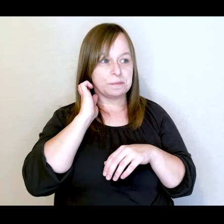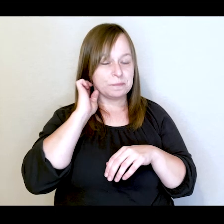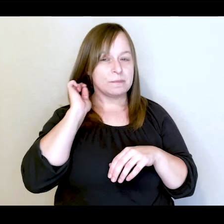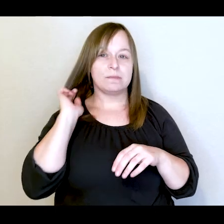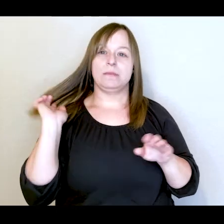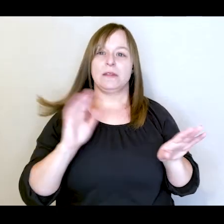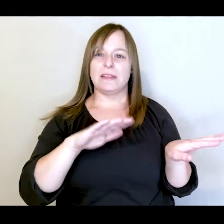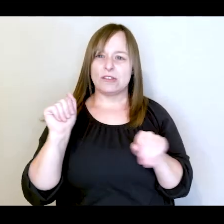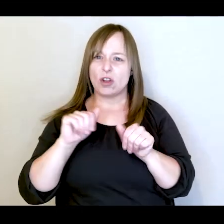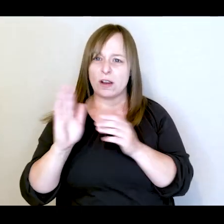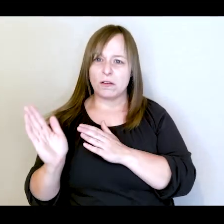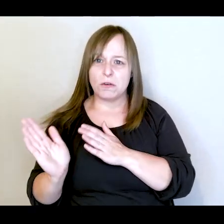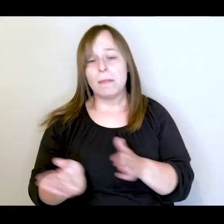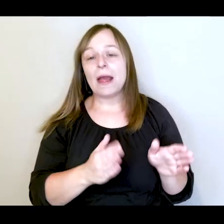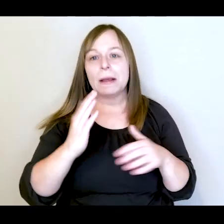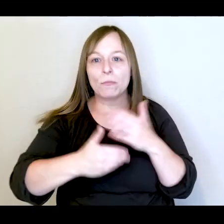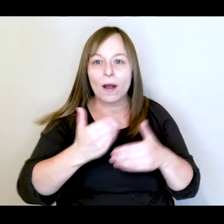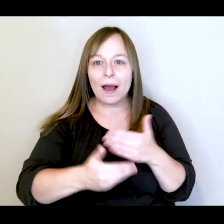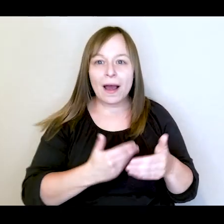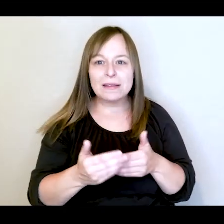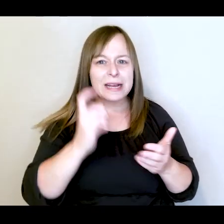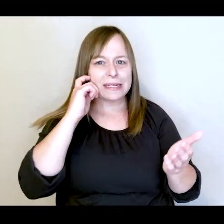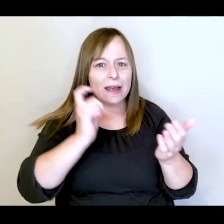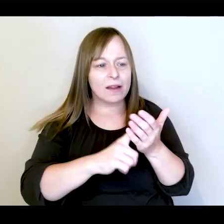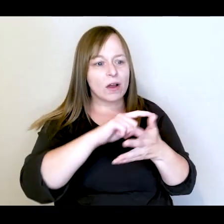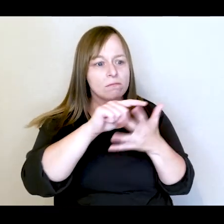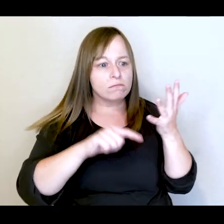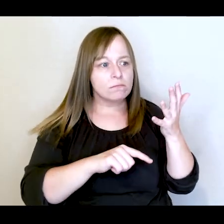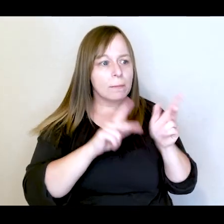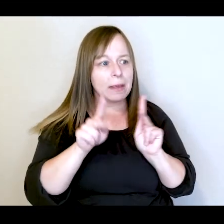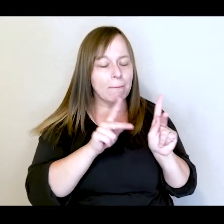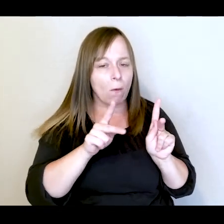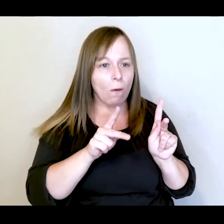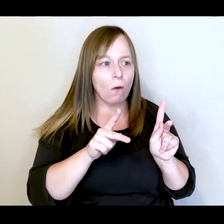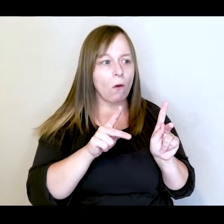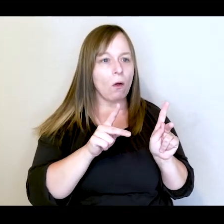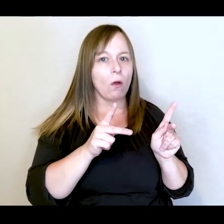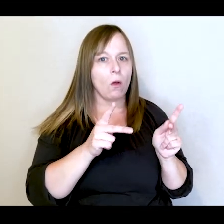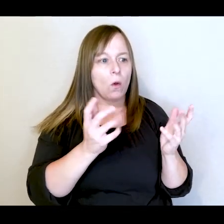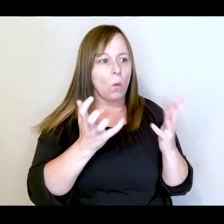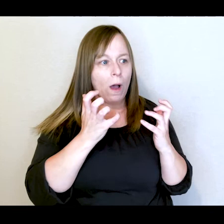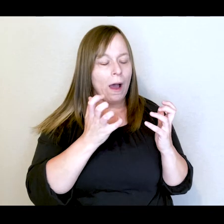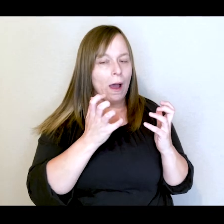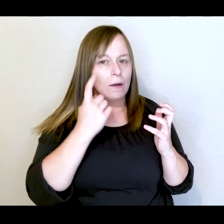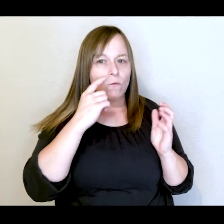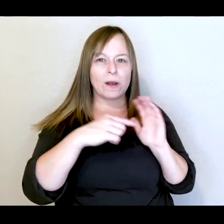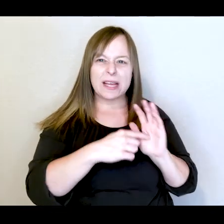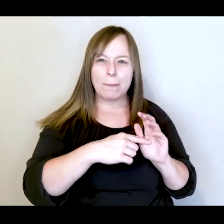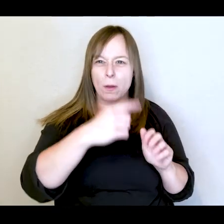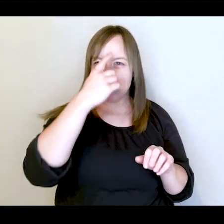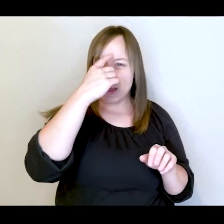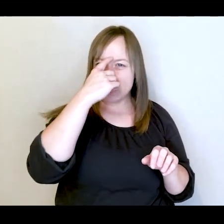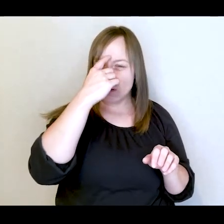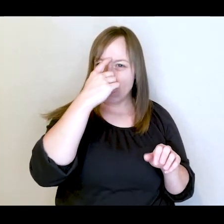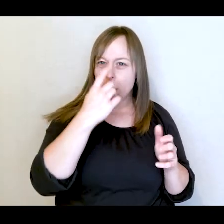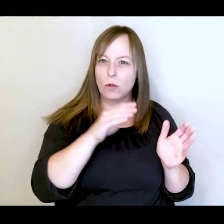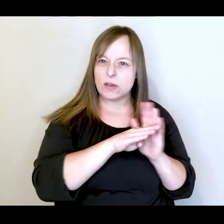the discharge planning process in terms of identifying people who have, for example, mental health or developmental